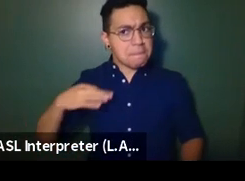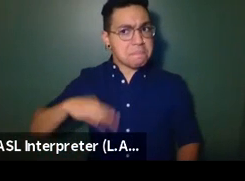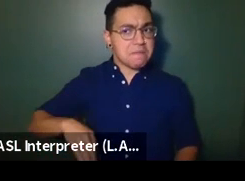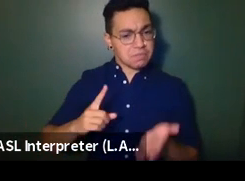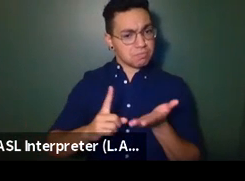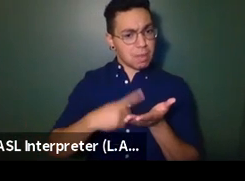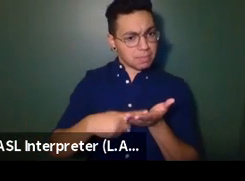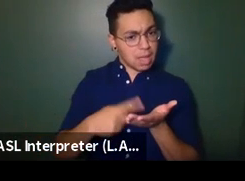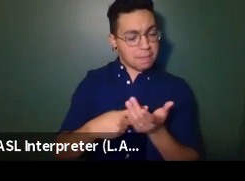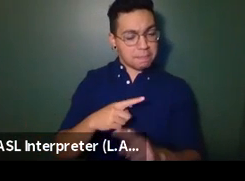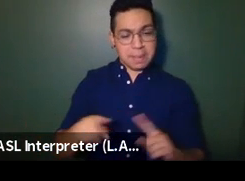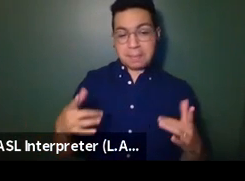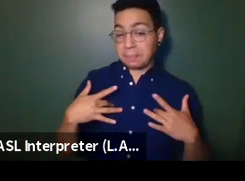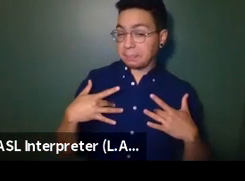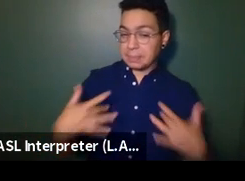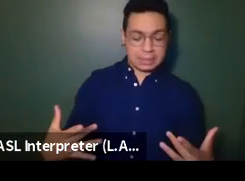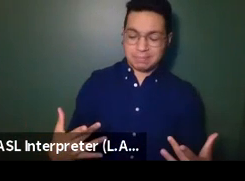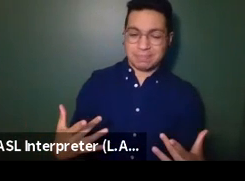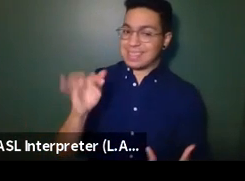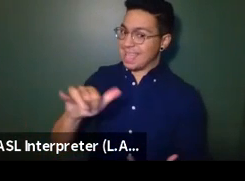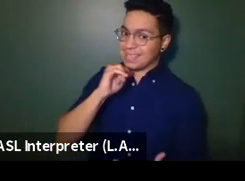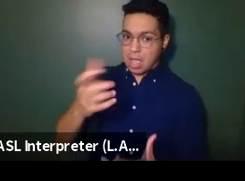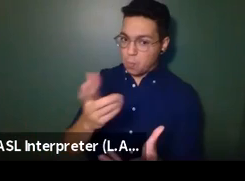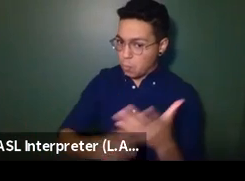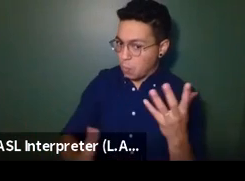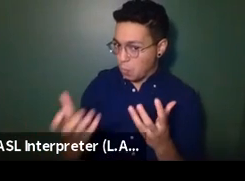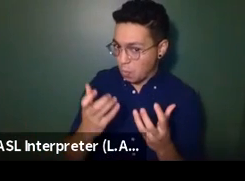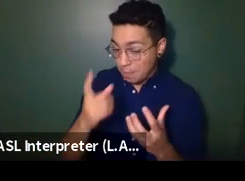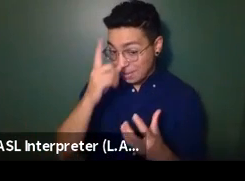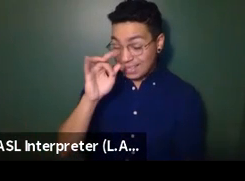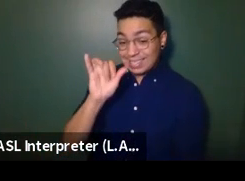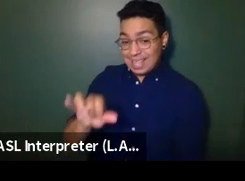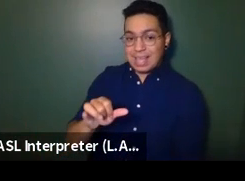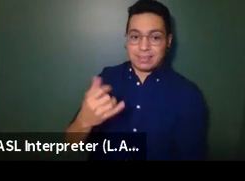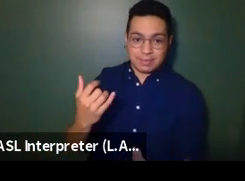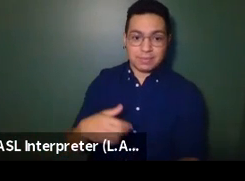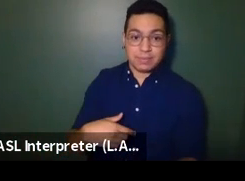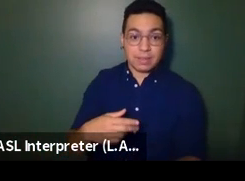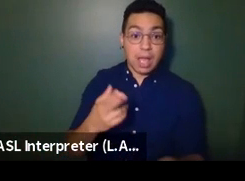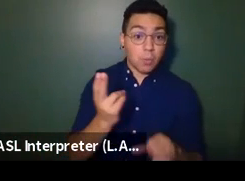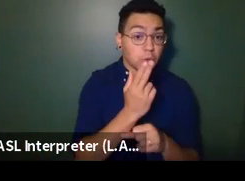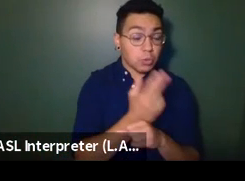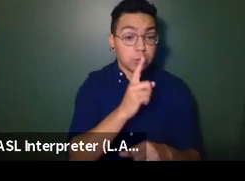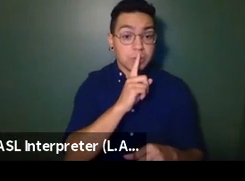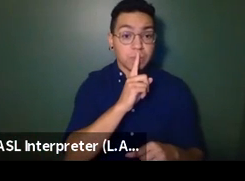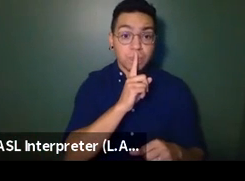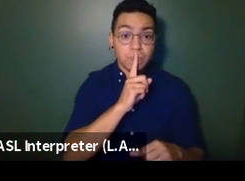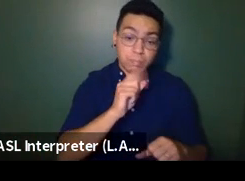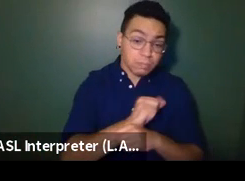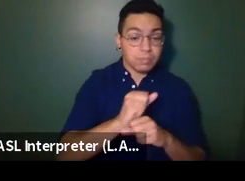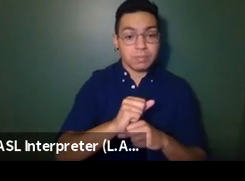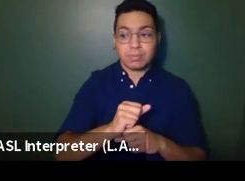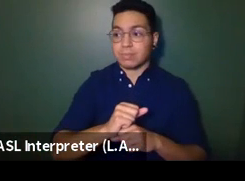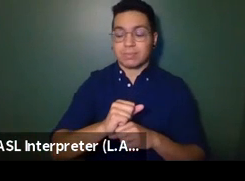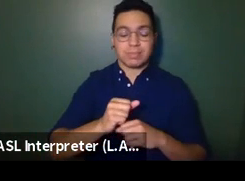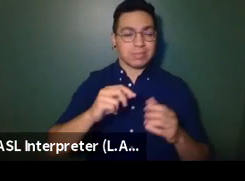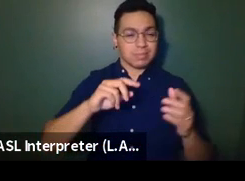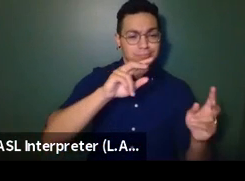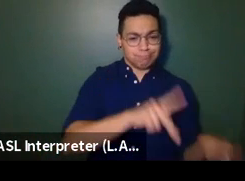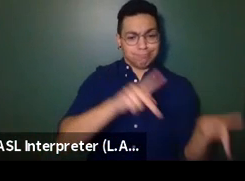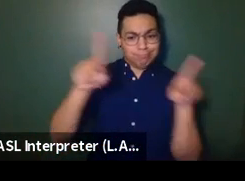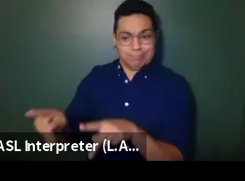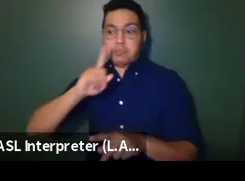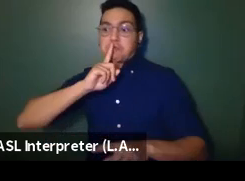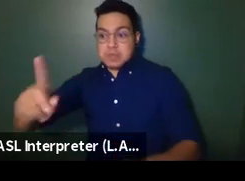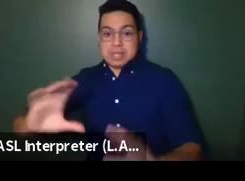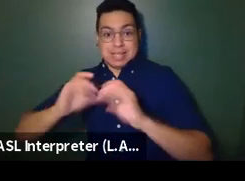Katherine Livick - ESD 112: But most of the time, this isn't what you want to do, because what this, I'm going to use the real the IRL classroom analogy again, what is it like if I'm in the physical classroom,